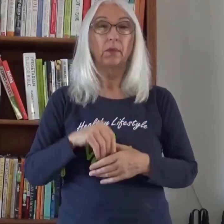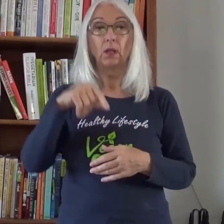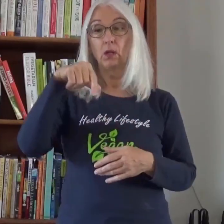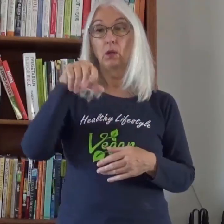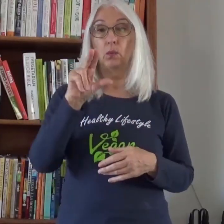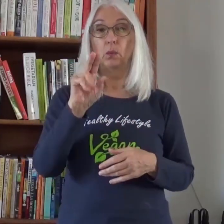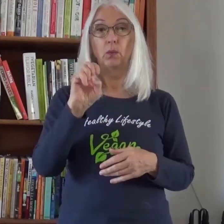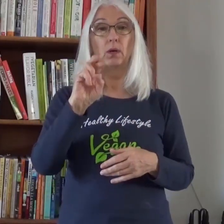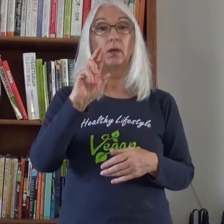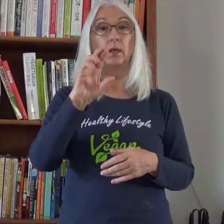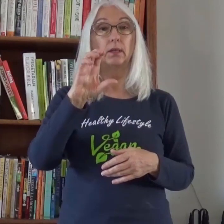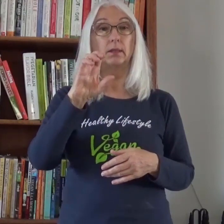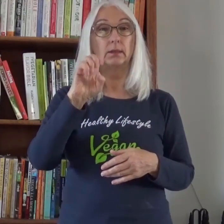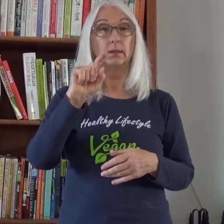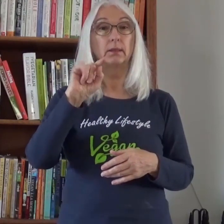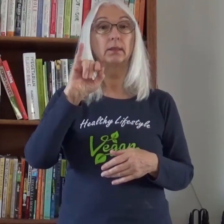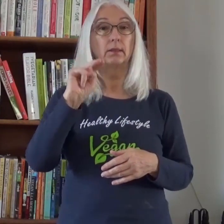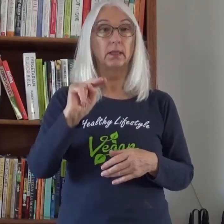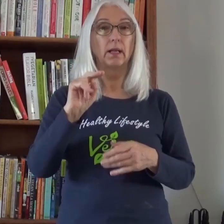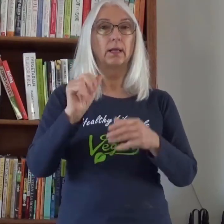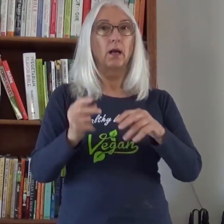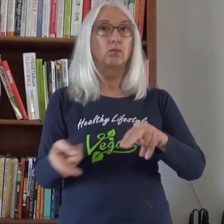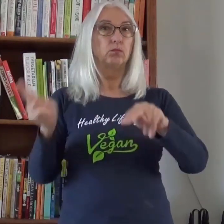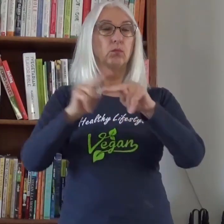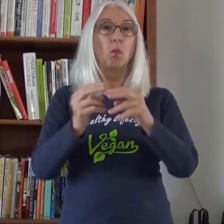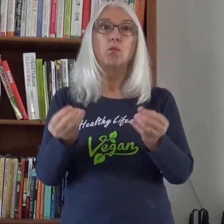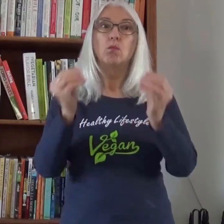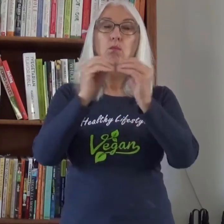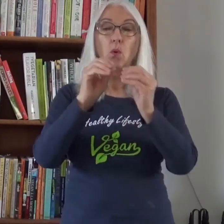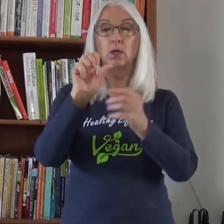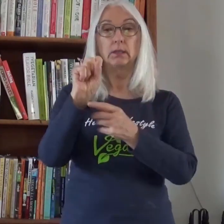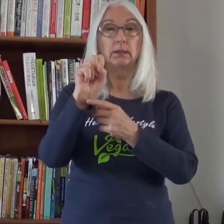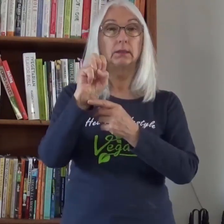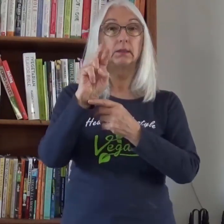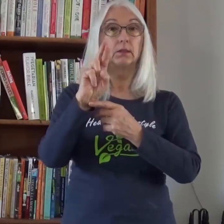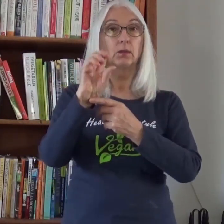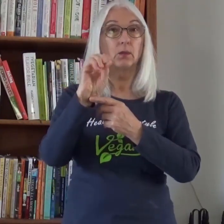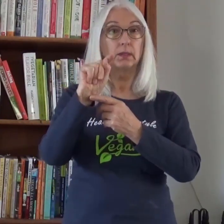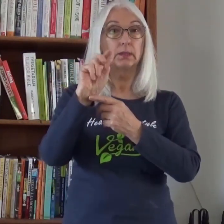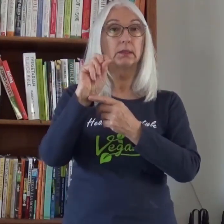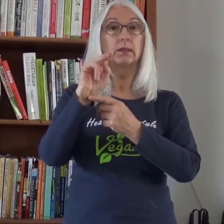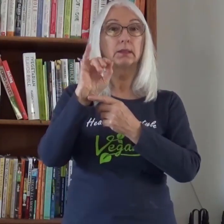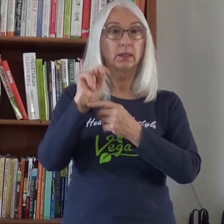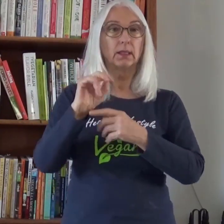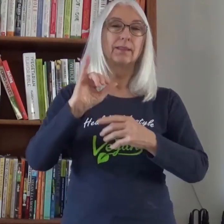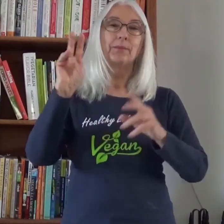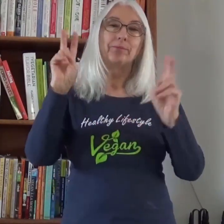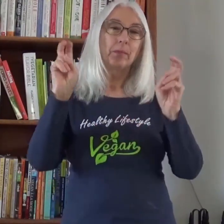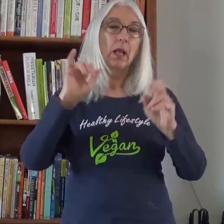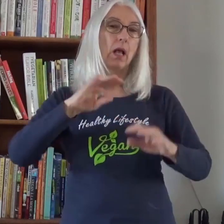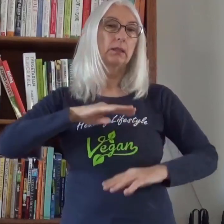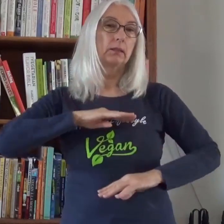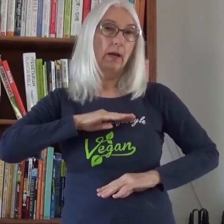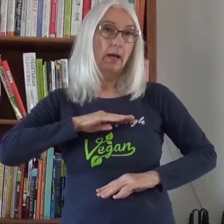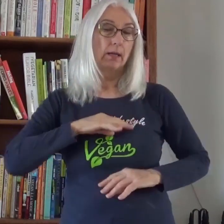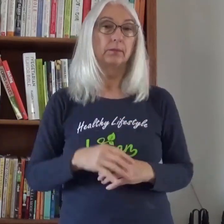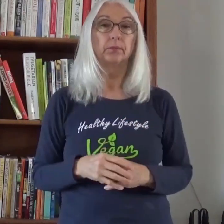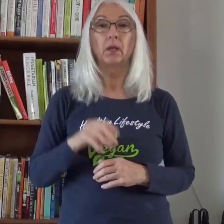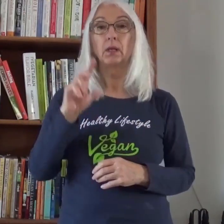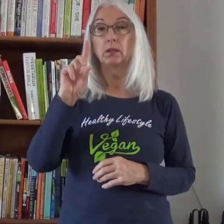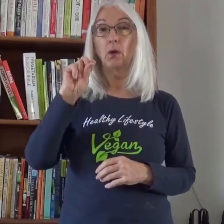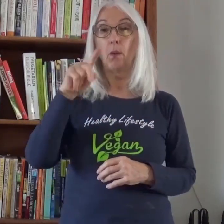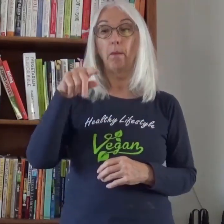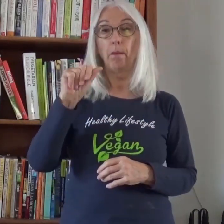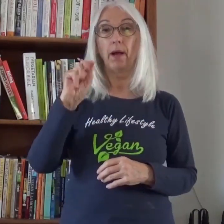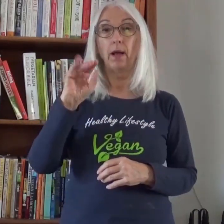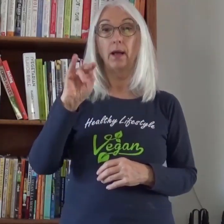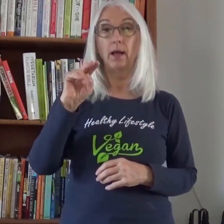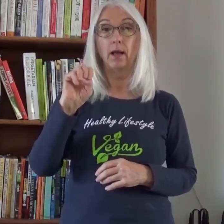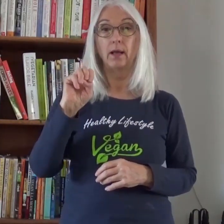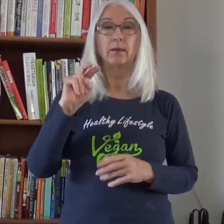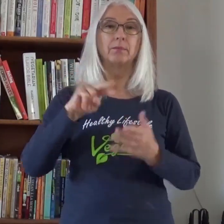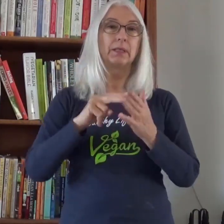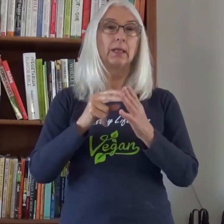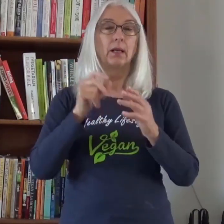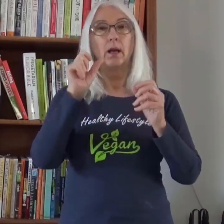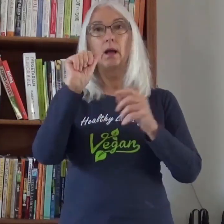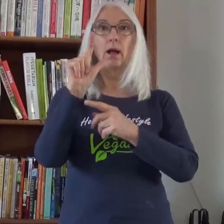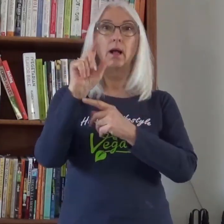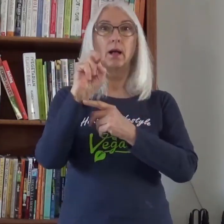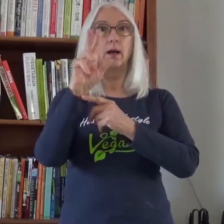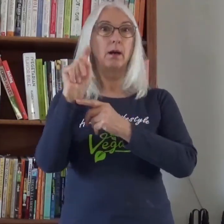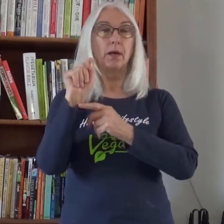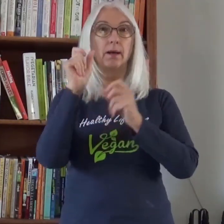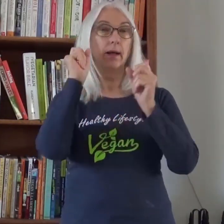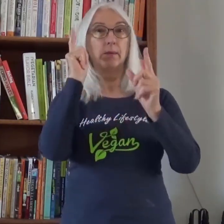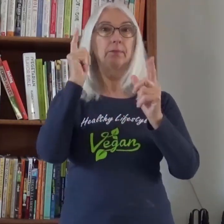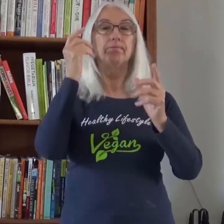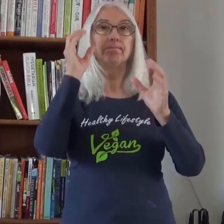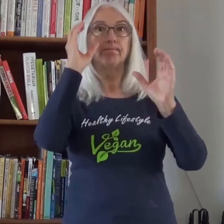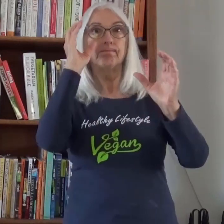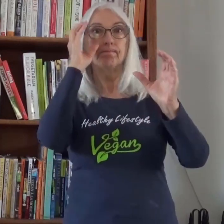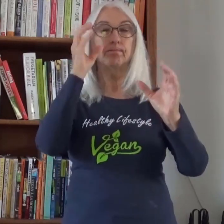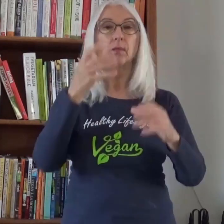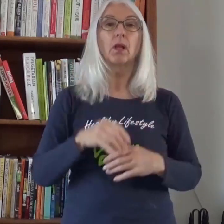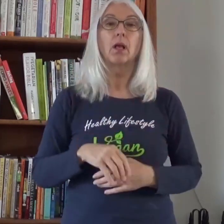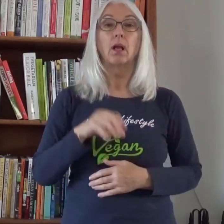quercetin can increase the amount of serotonin (satisfaction), dopamine (alertness),